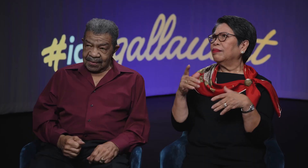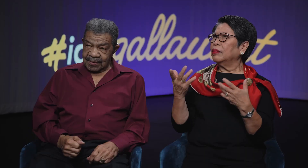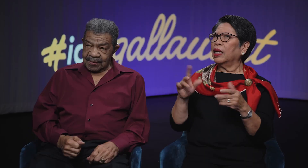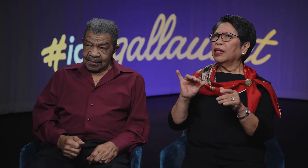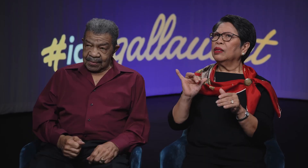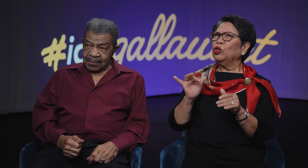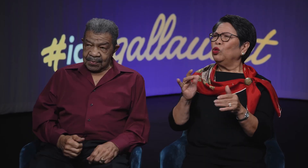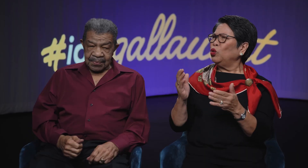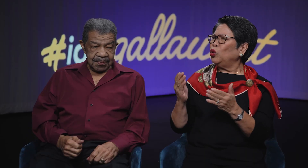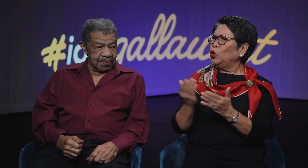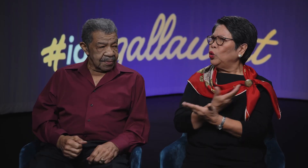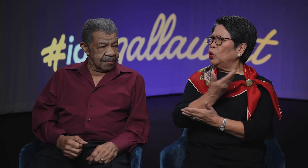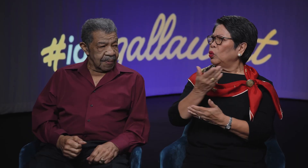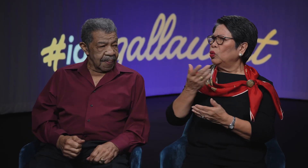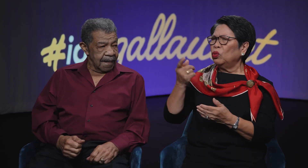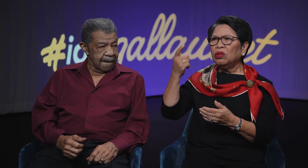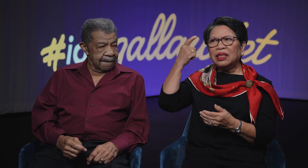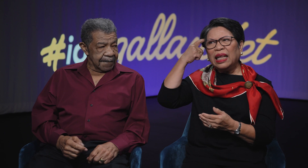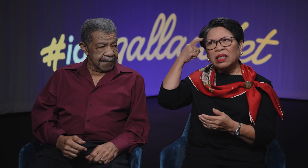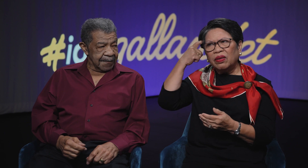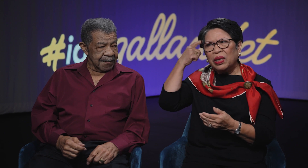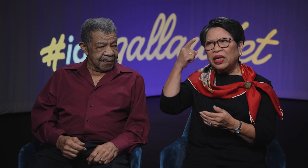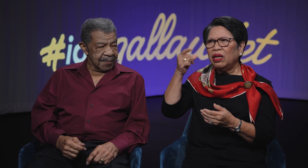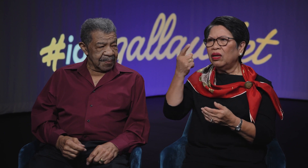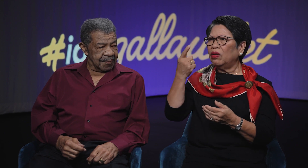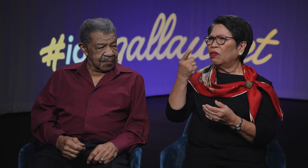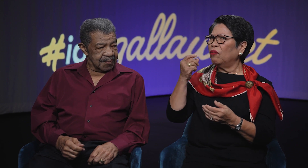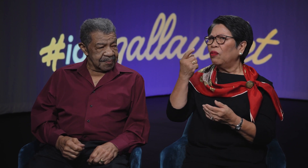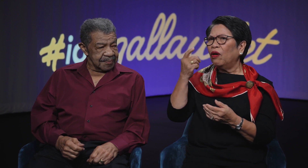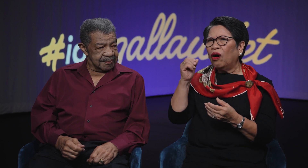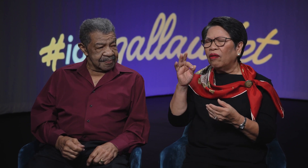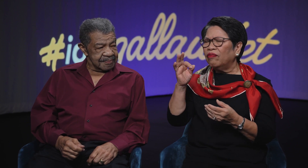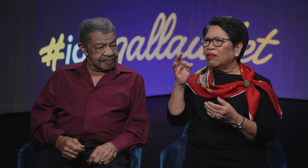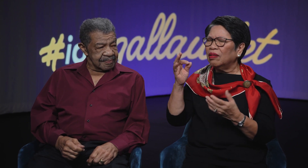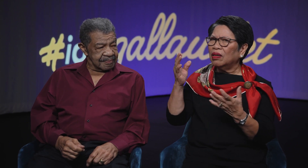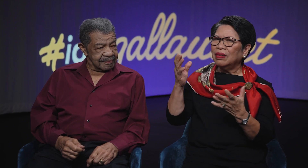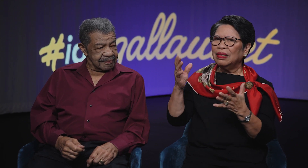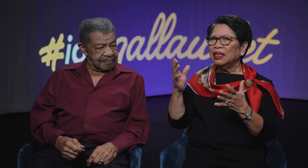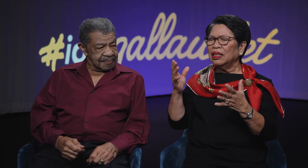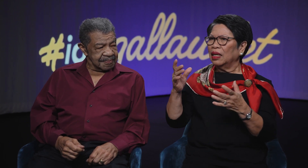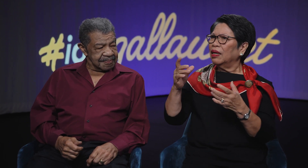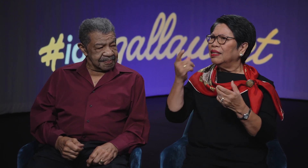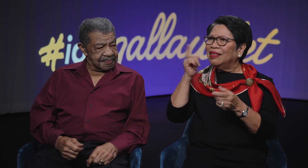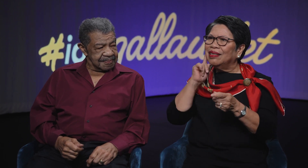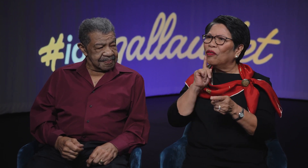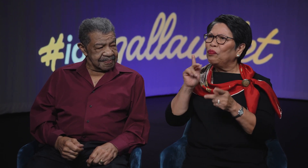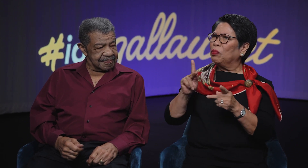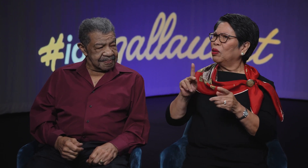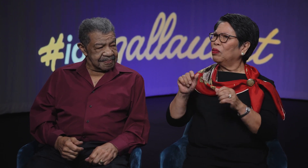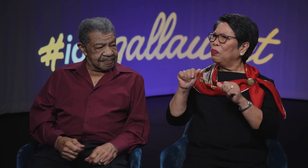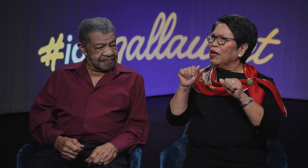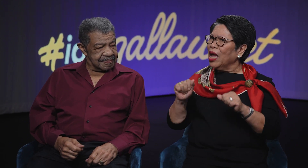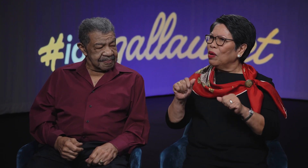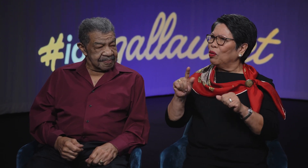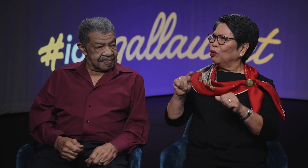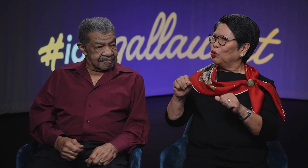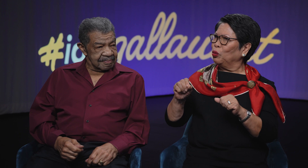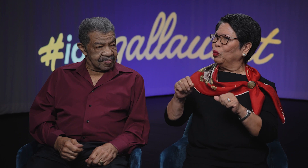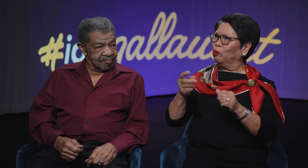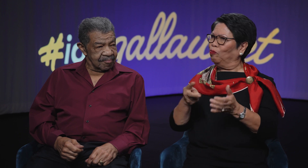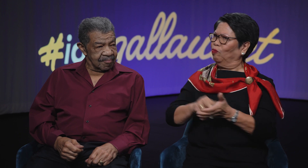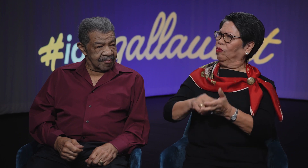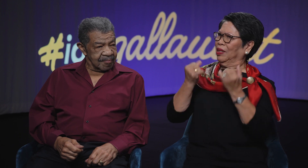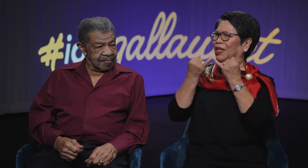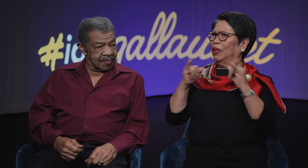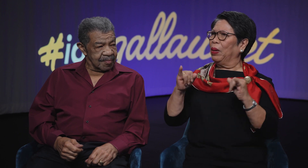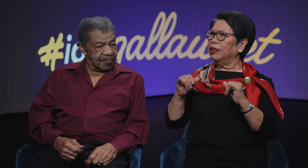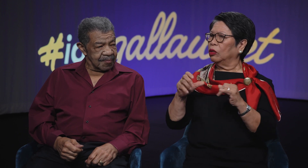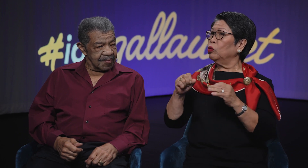It's a new sensibility of Deaf people being able to rise up independently.